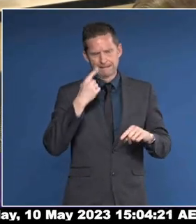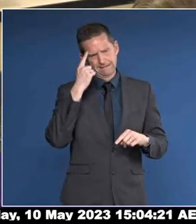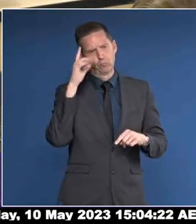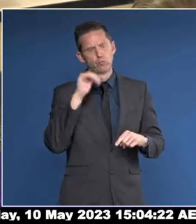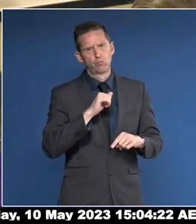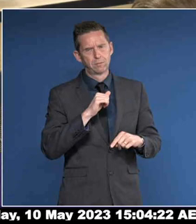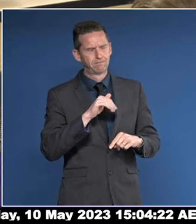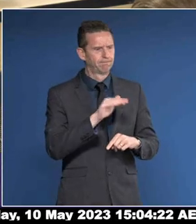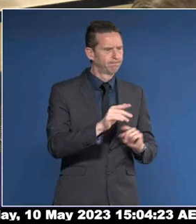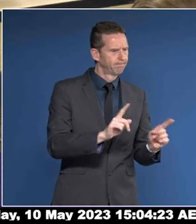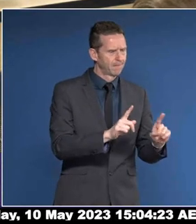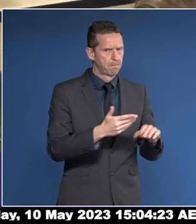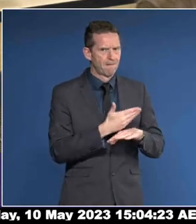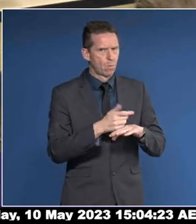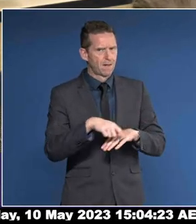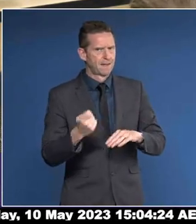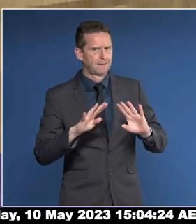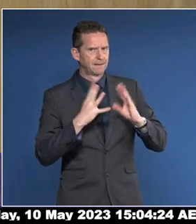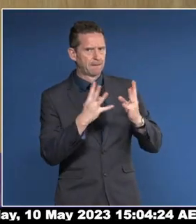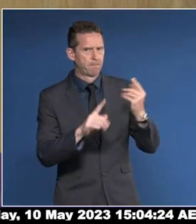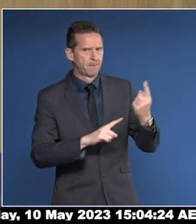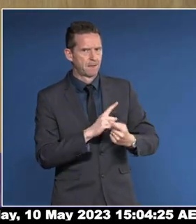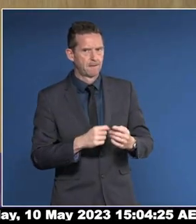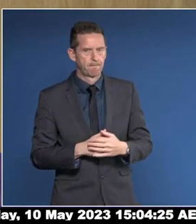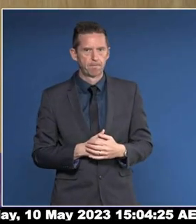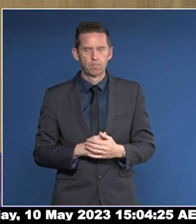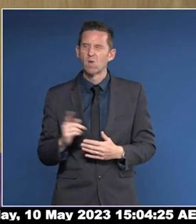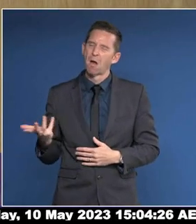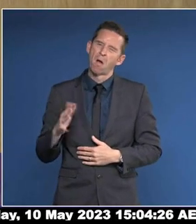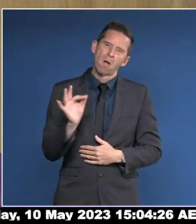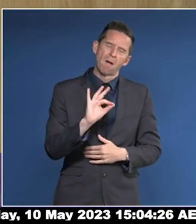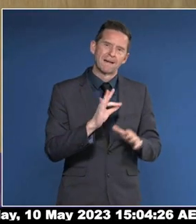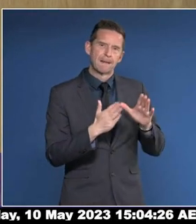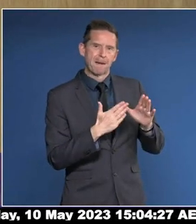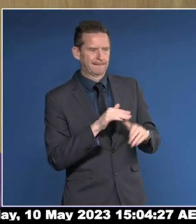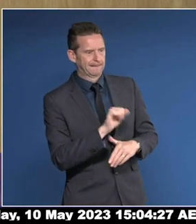It may not be. It depends on the individual case and the nature of the seizures and the severity of